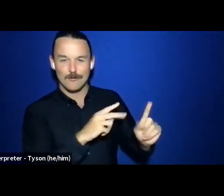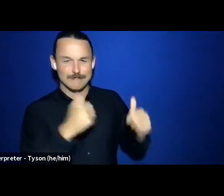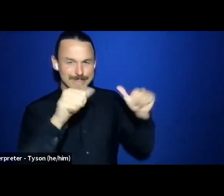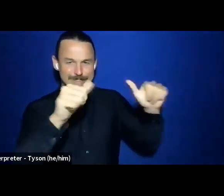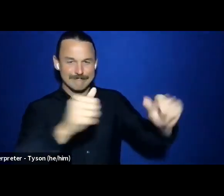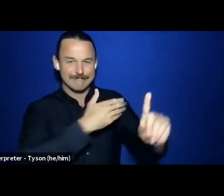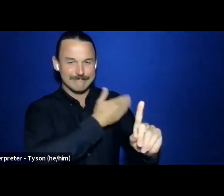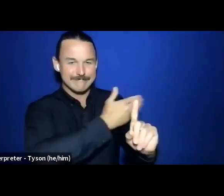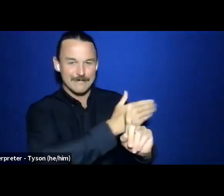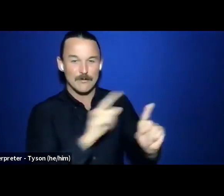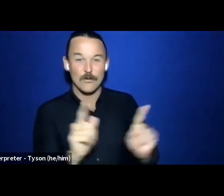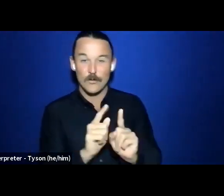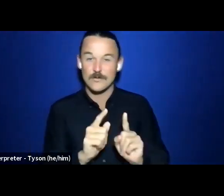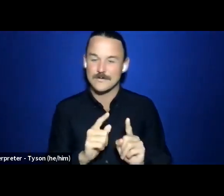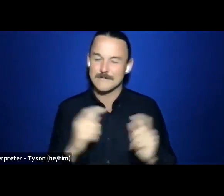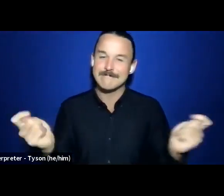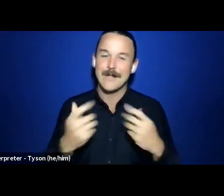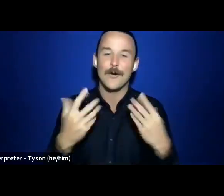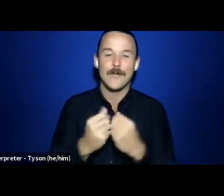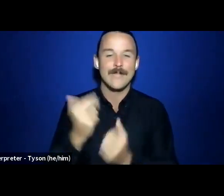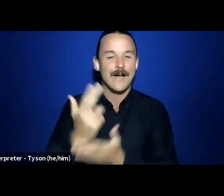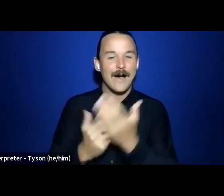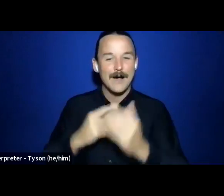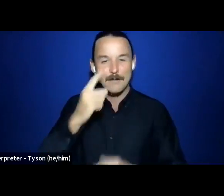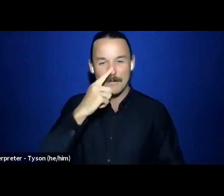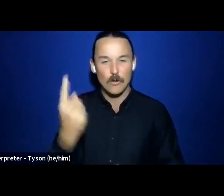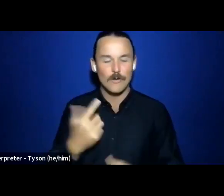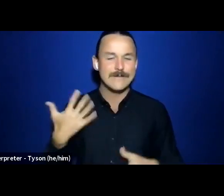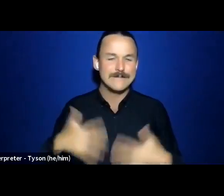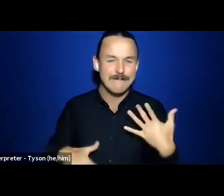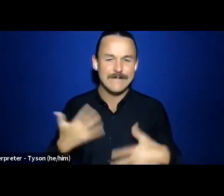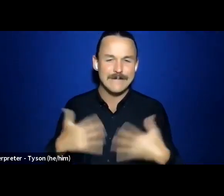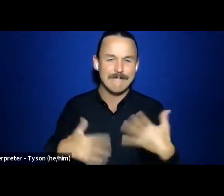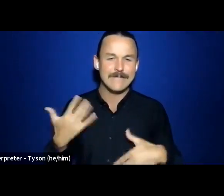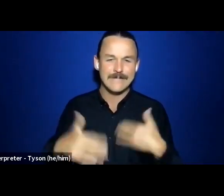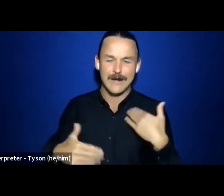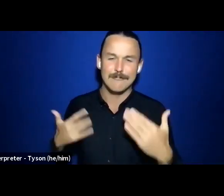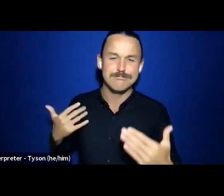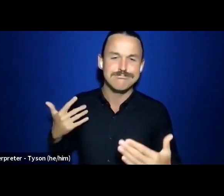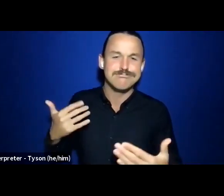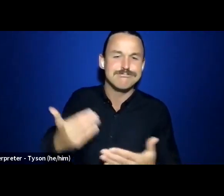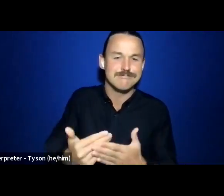such incredible artists, especially with August. suffering suffering quite a bit during the lockdown so I hope those of us, emerging from